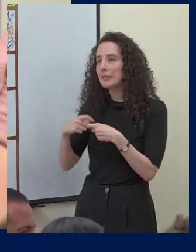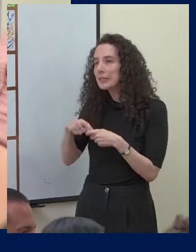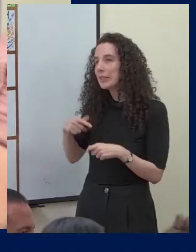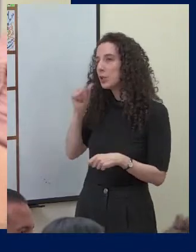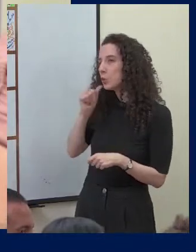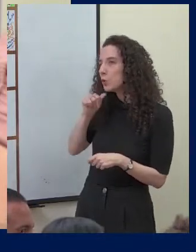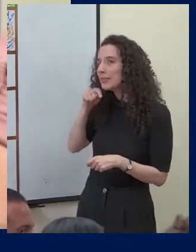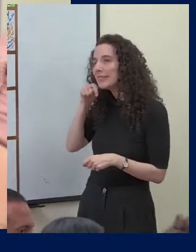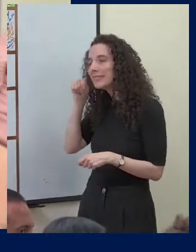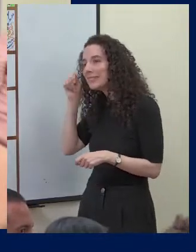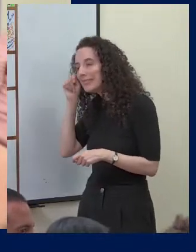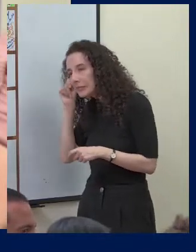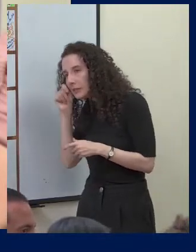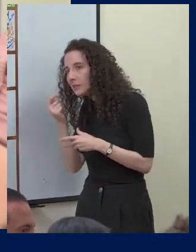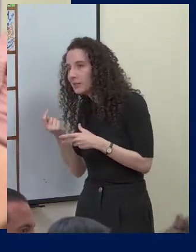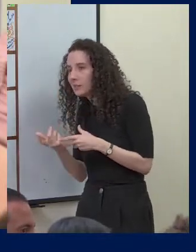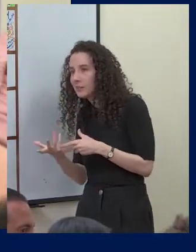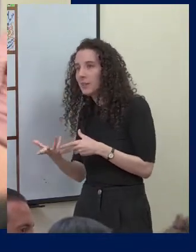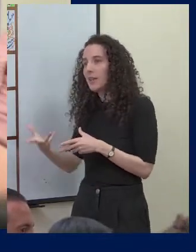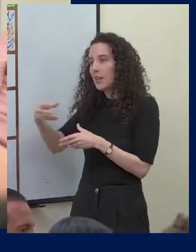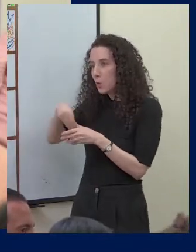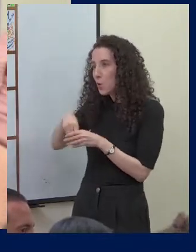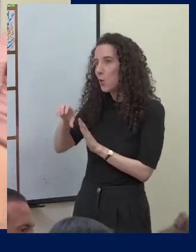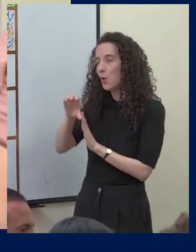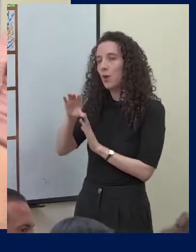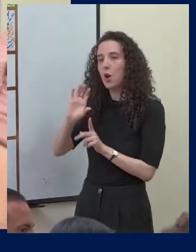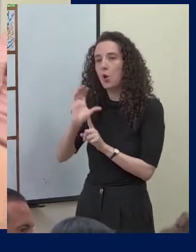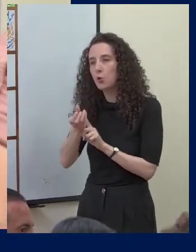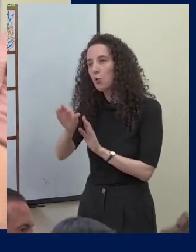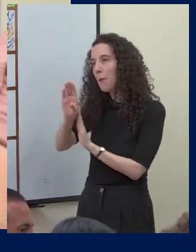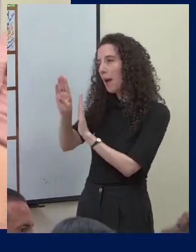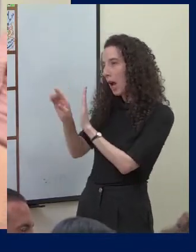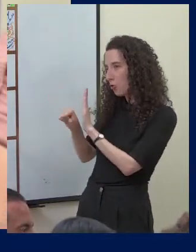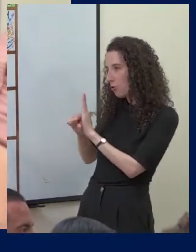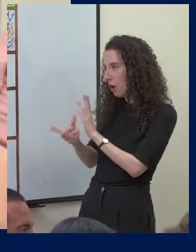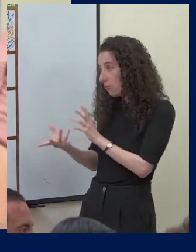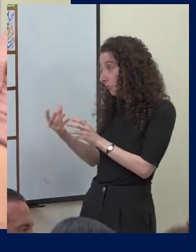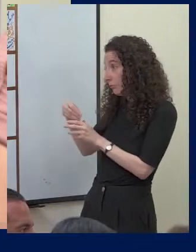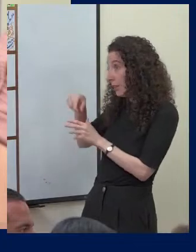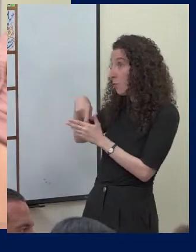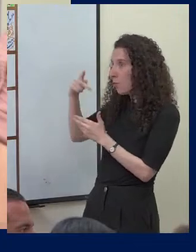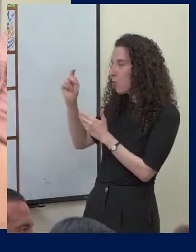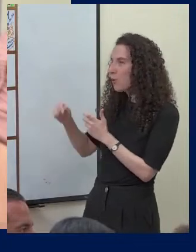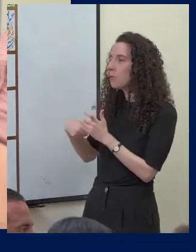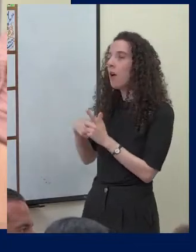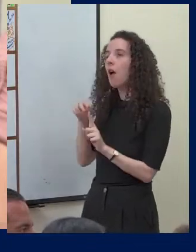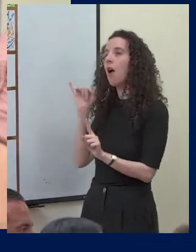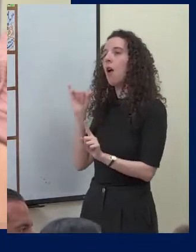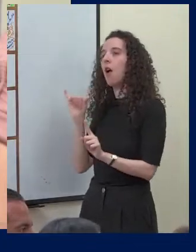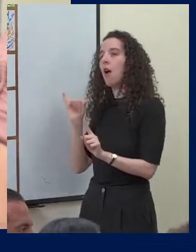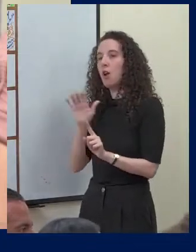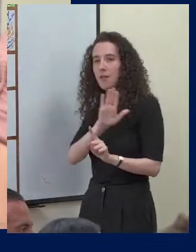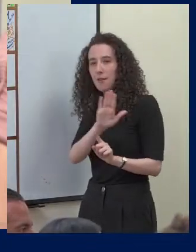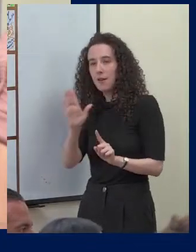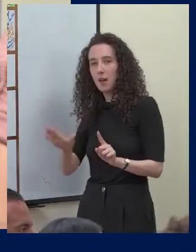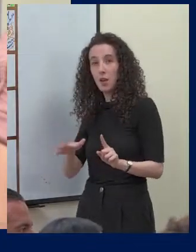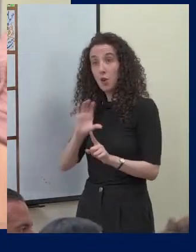This assessment help us gain valuable insight into the cultural values, beliefs and expectations.